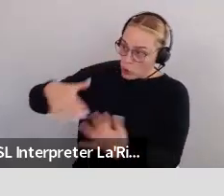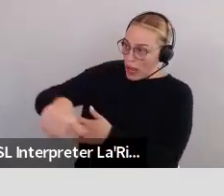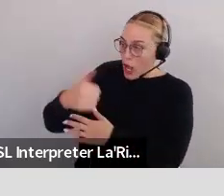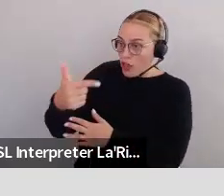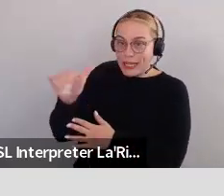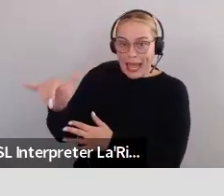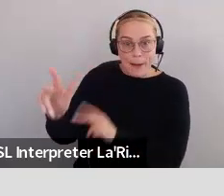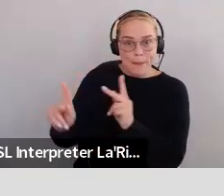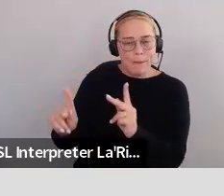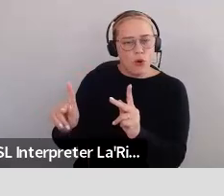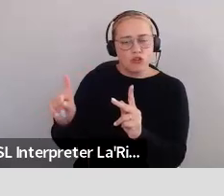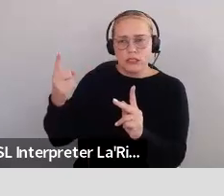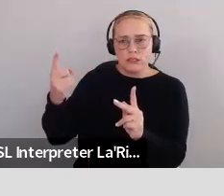were employers that would not hire someone because let's say they were gay